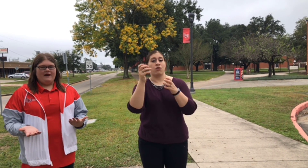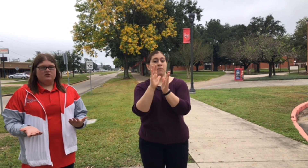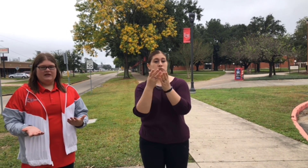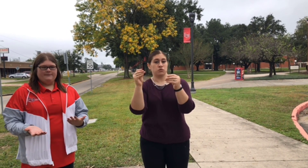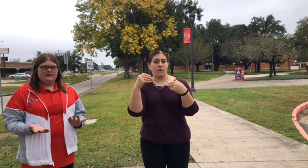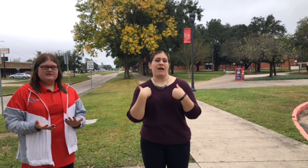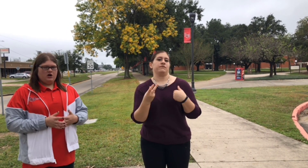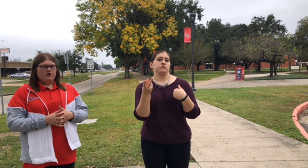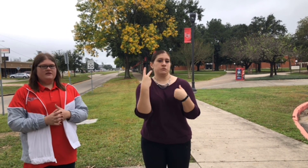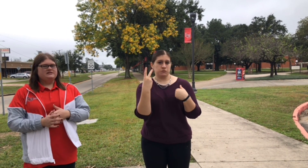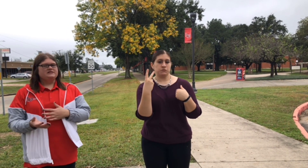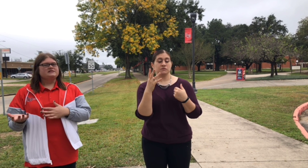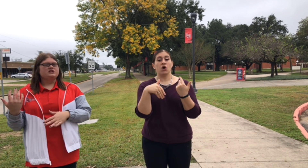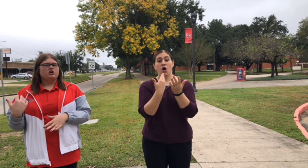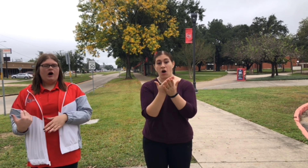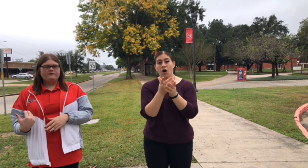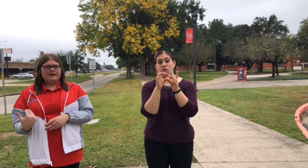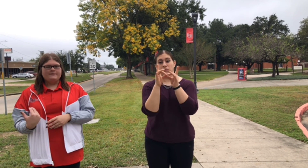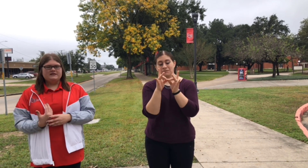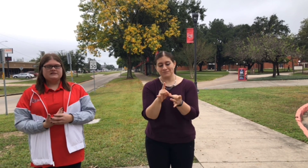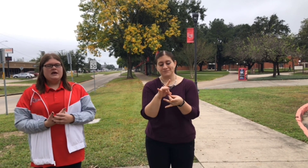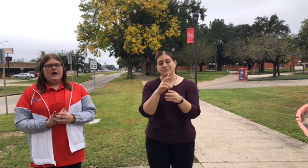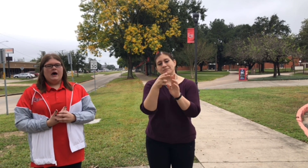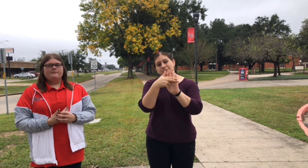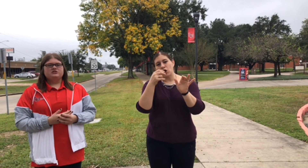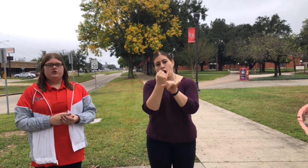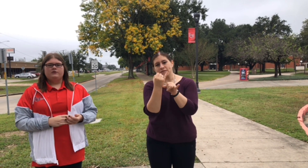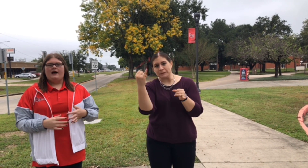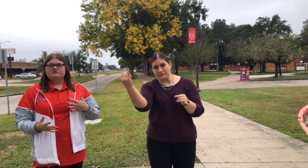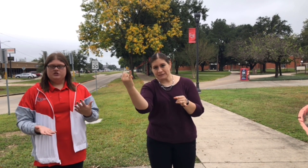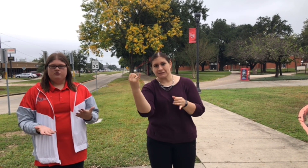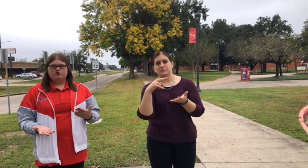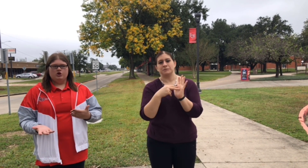have. All of this is considered "off-campus" so you would have to use your